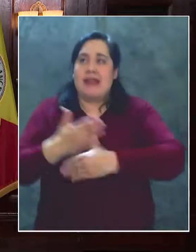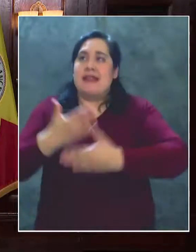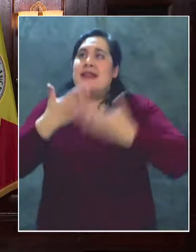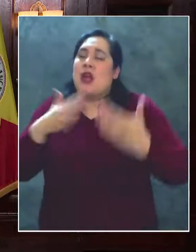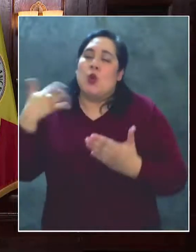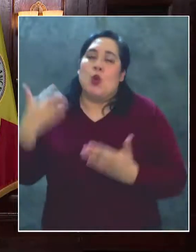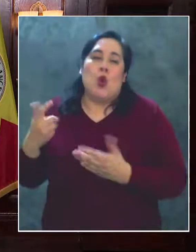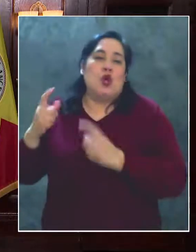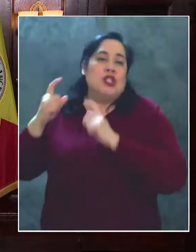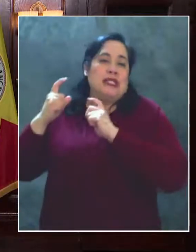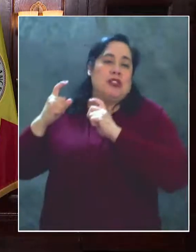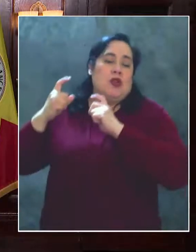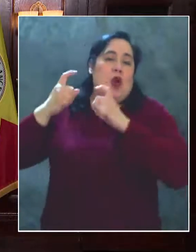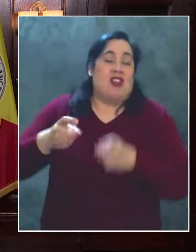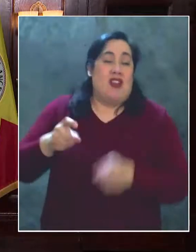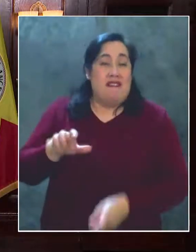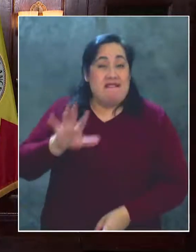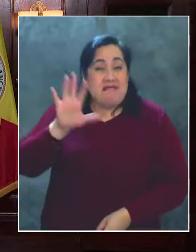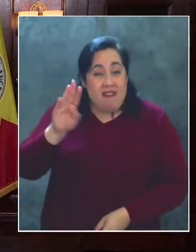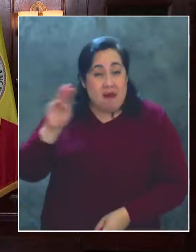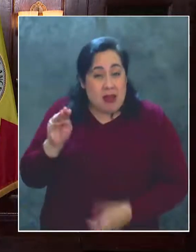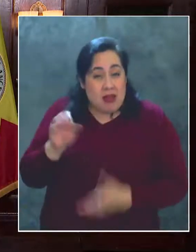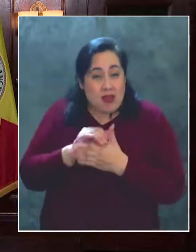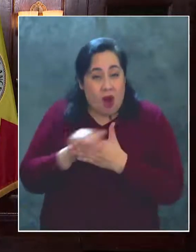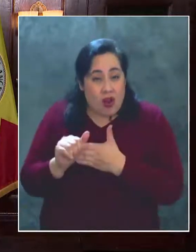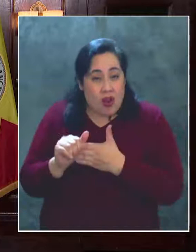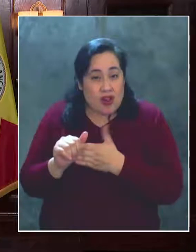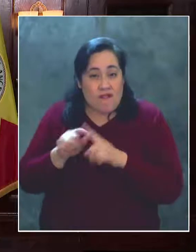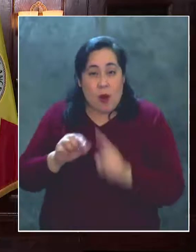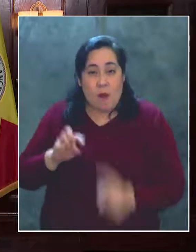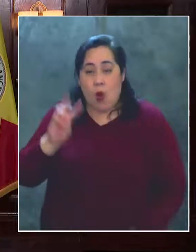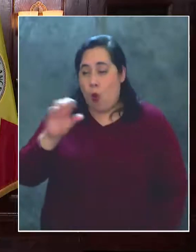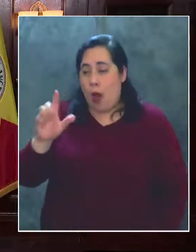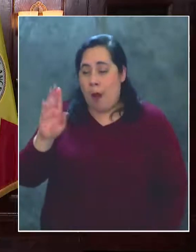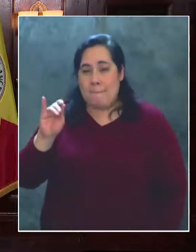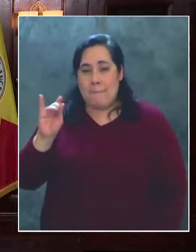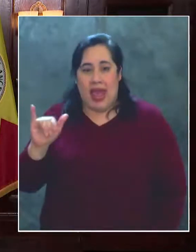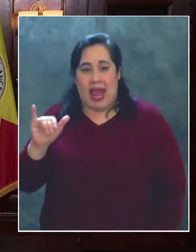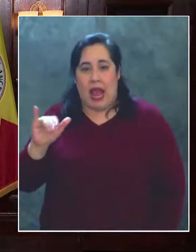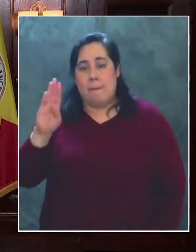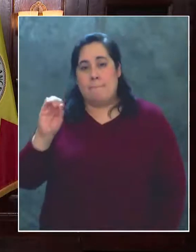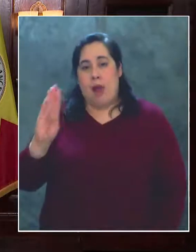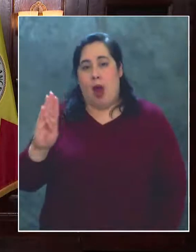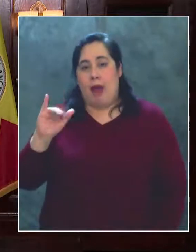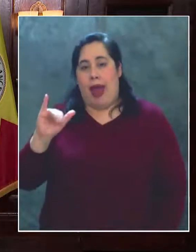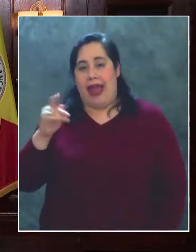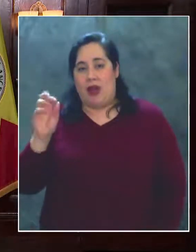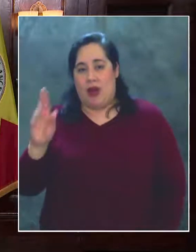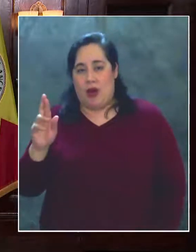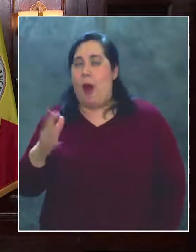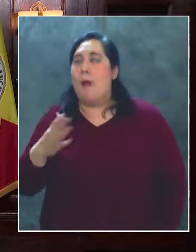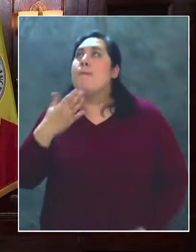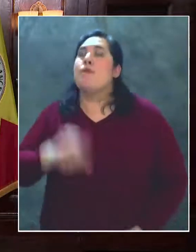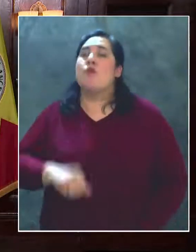DONATION OF 5 MILLION DOLLARS